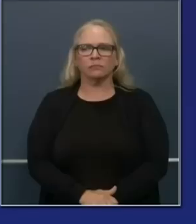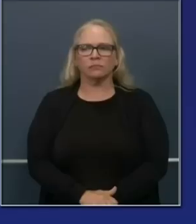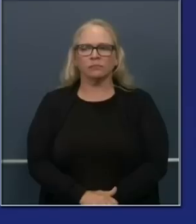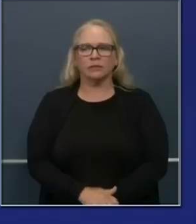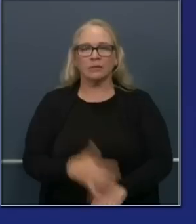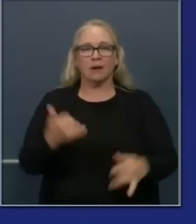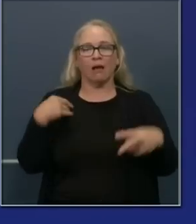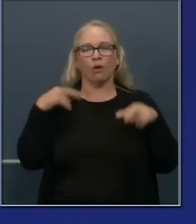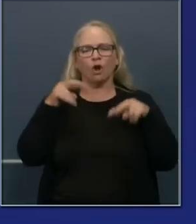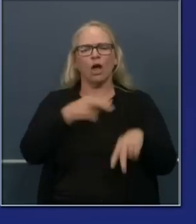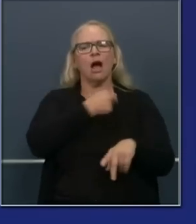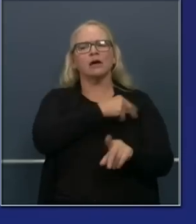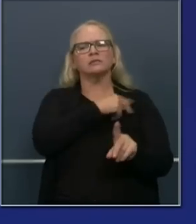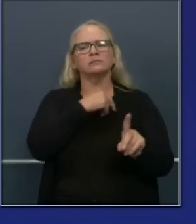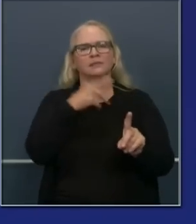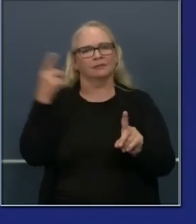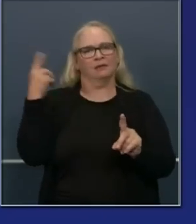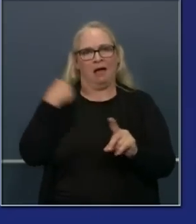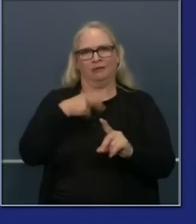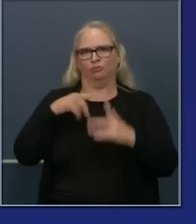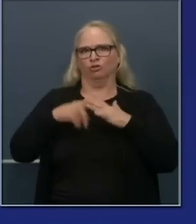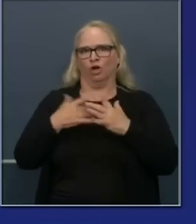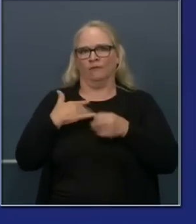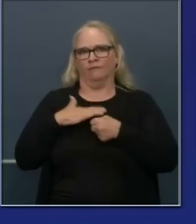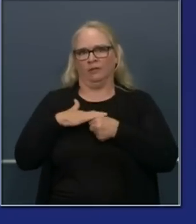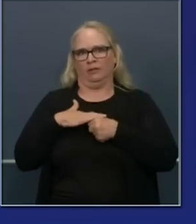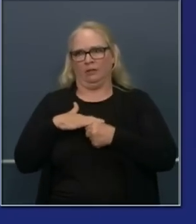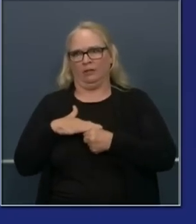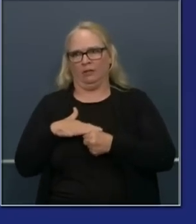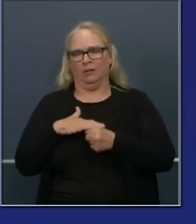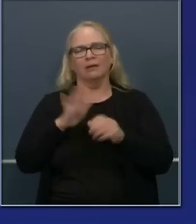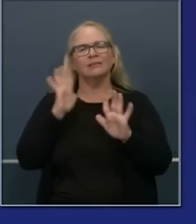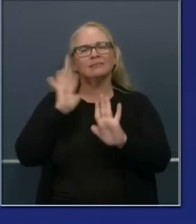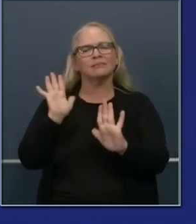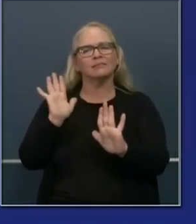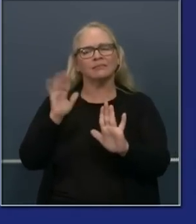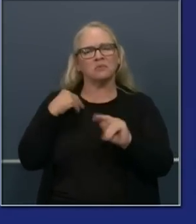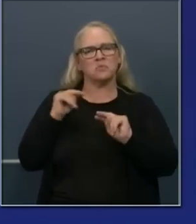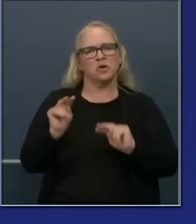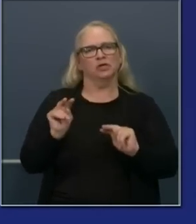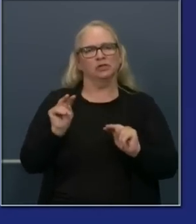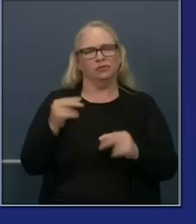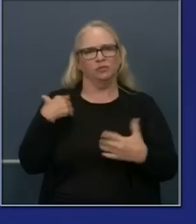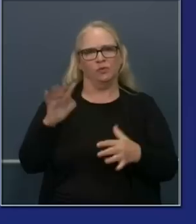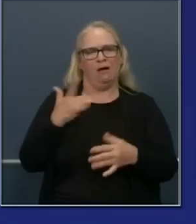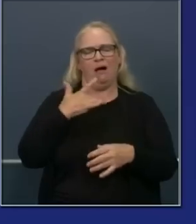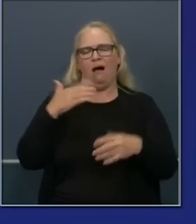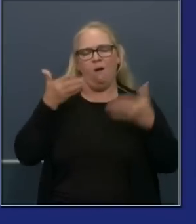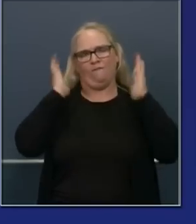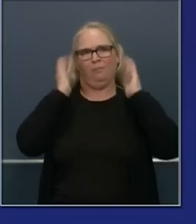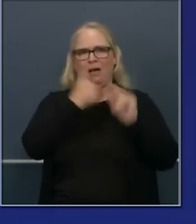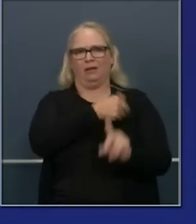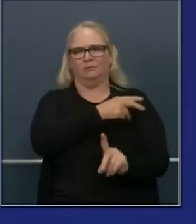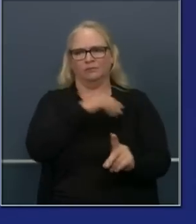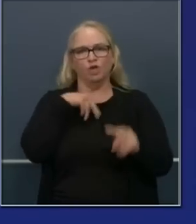WEEKS. BUT WE'RE MOVING IN THE DIRECTION AGAIN WHERE WE'RE SEEING PRESSURE ON THE HOSPITAL SYSTEM.